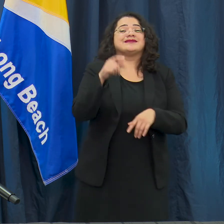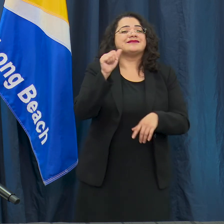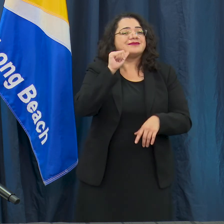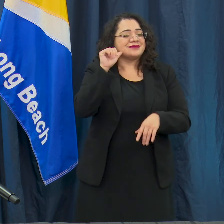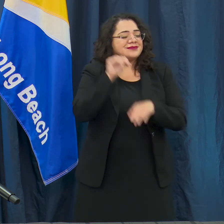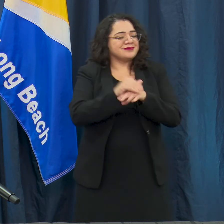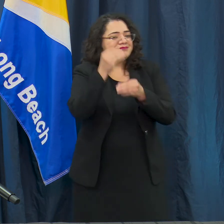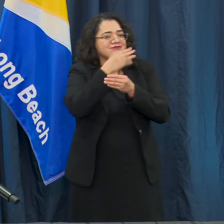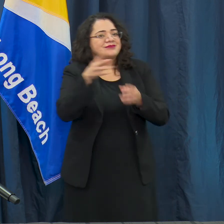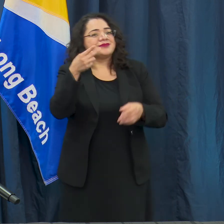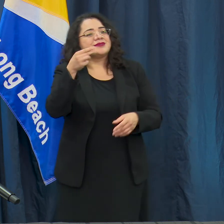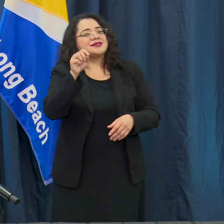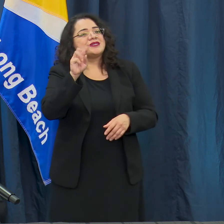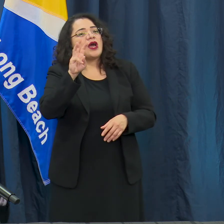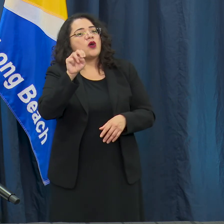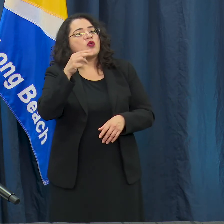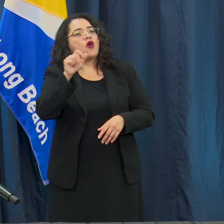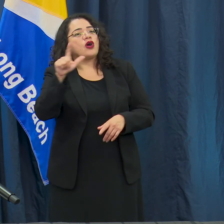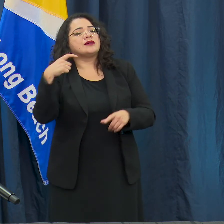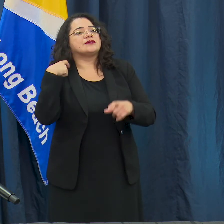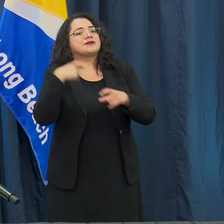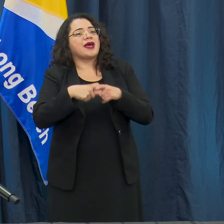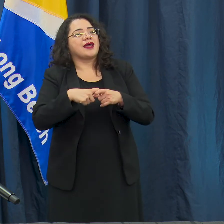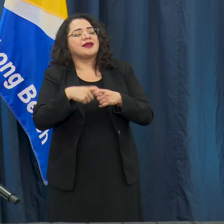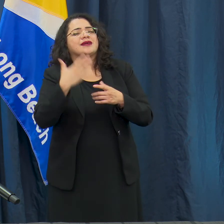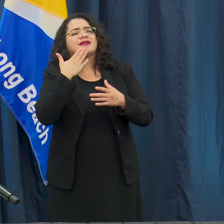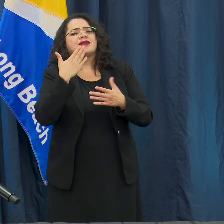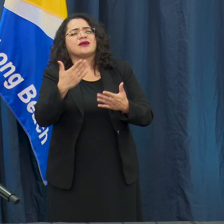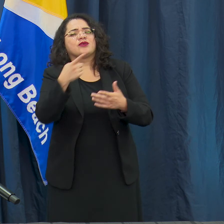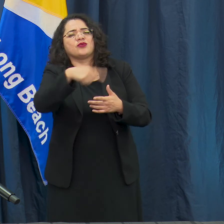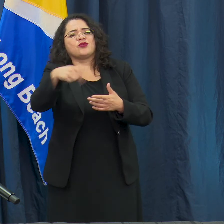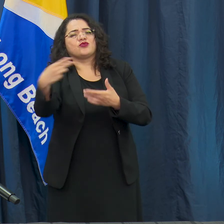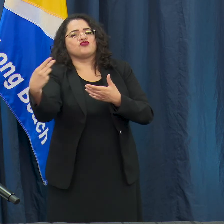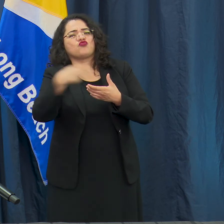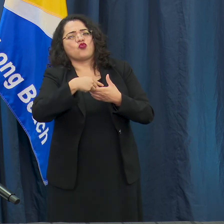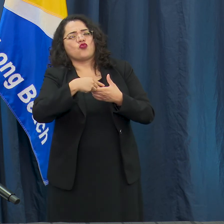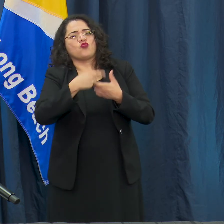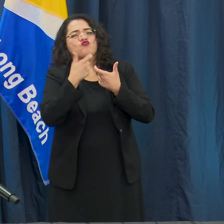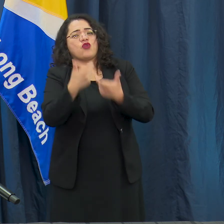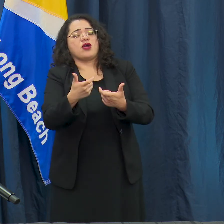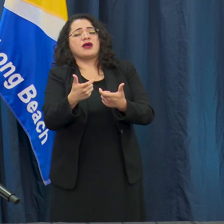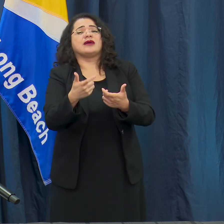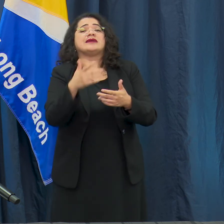town hall and thanks again have a safe weekend, physically distance, stay safe